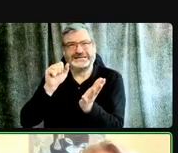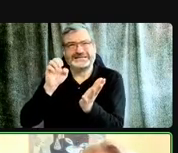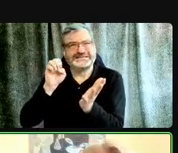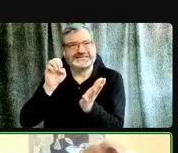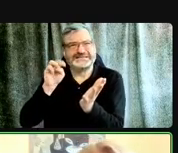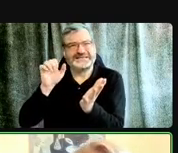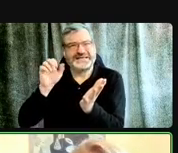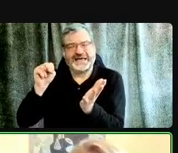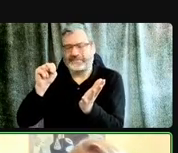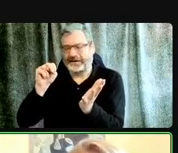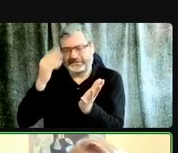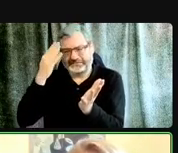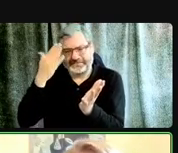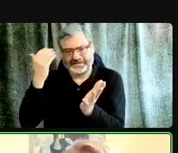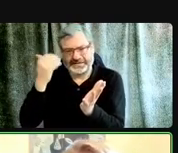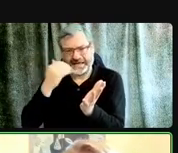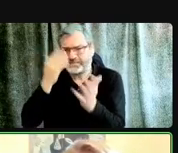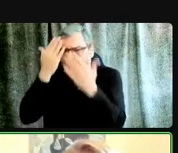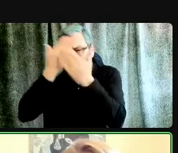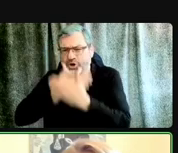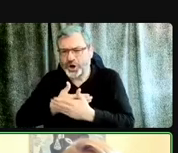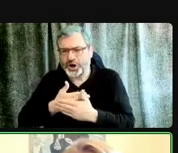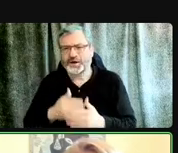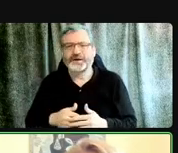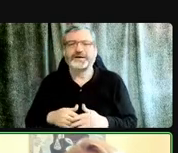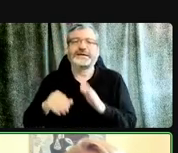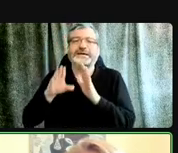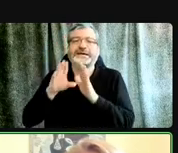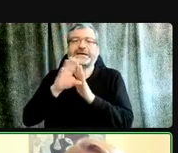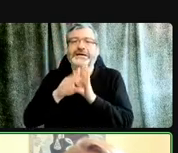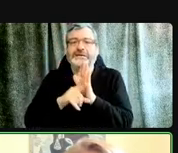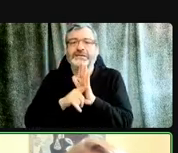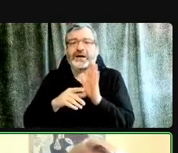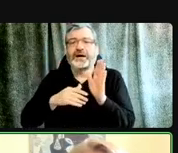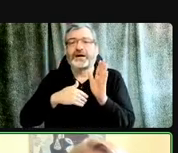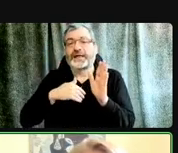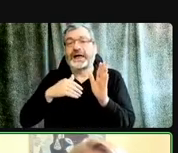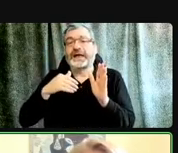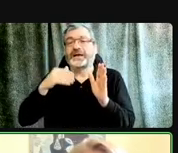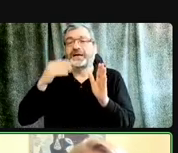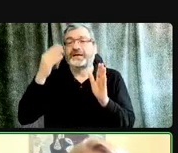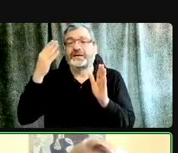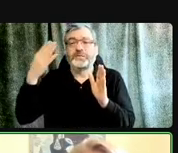And in the background, there's like a blue and white cloud like background.